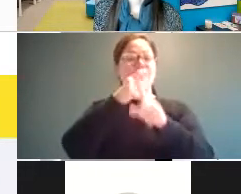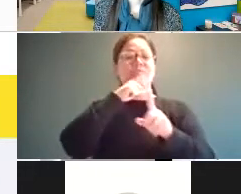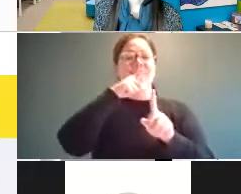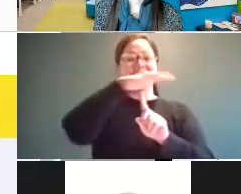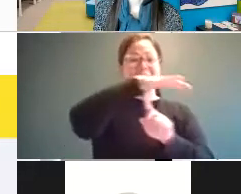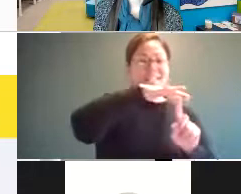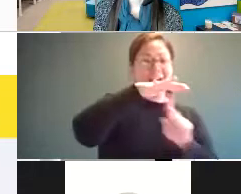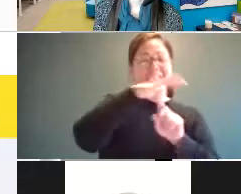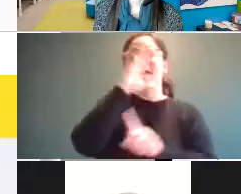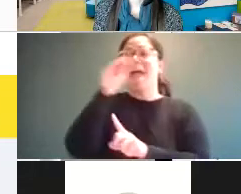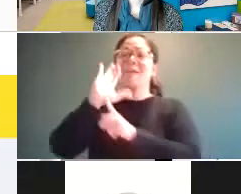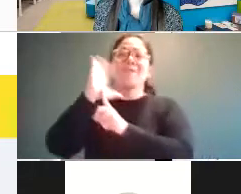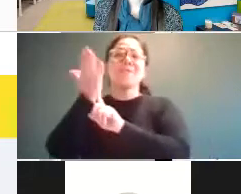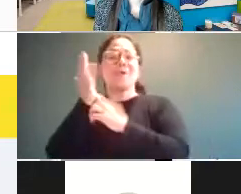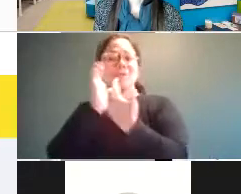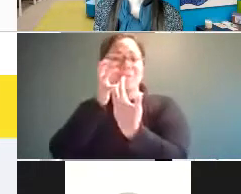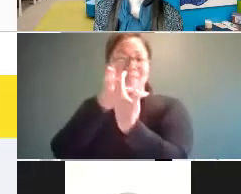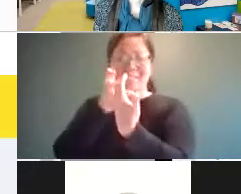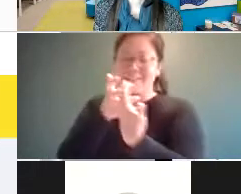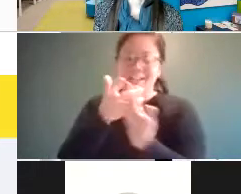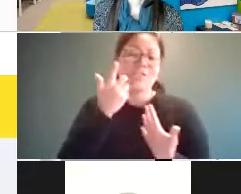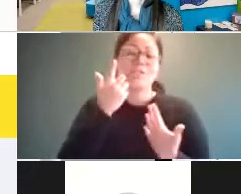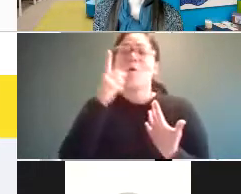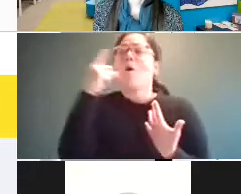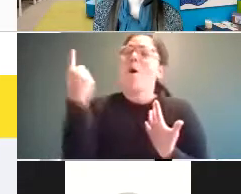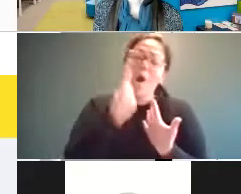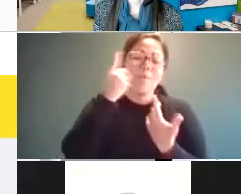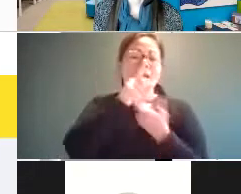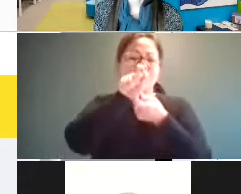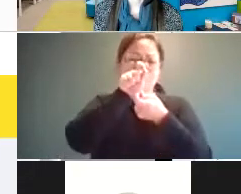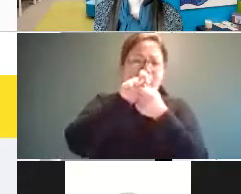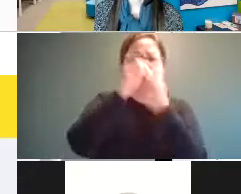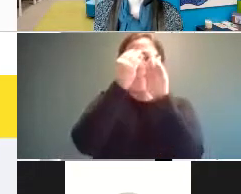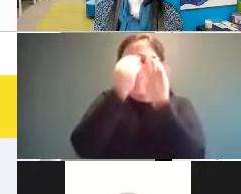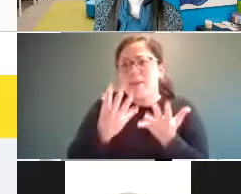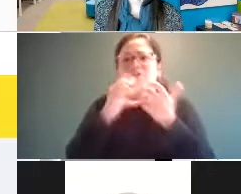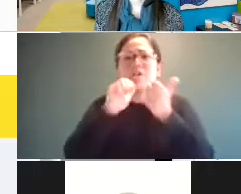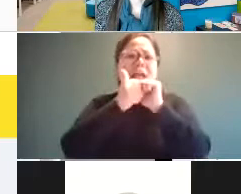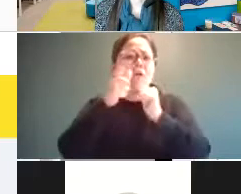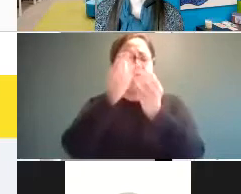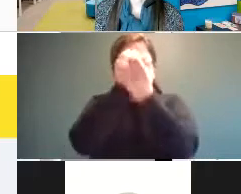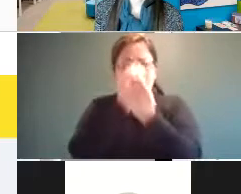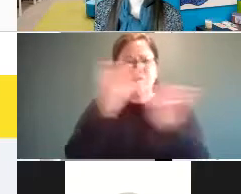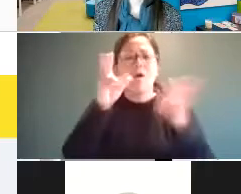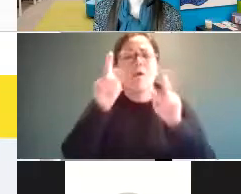So again, you can't be too precise in how you detail the communication around your brand.